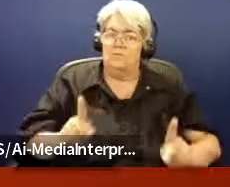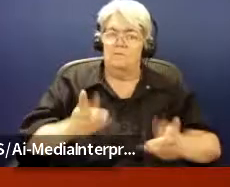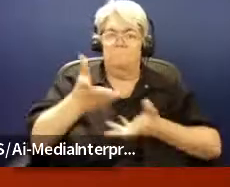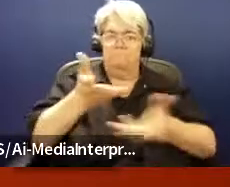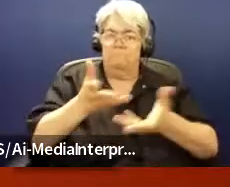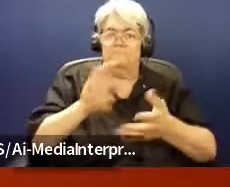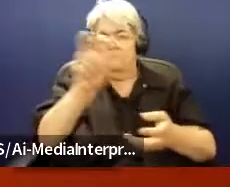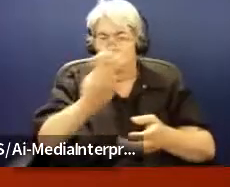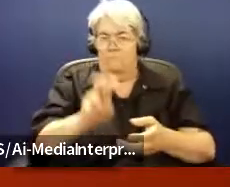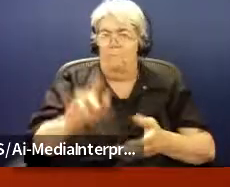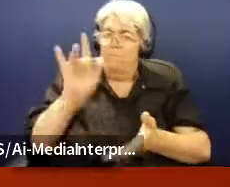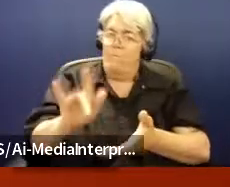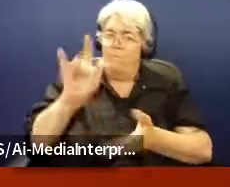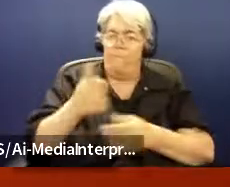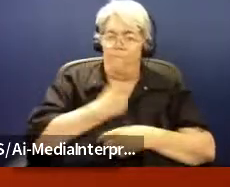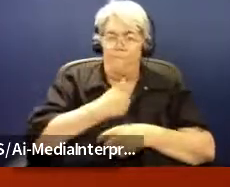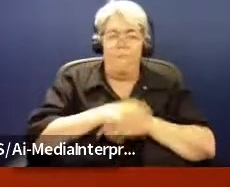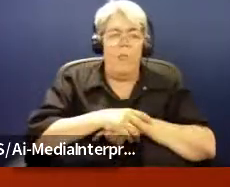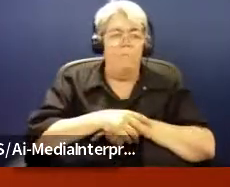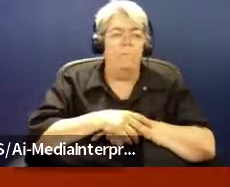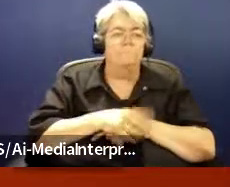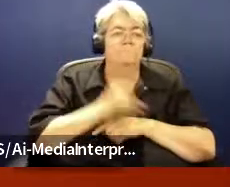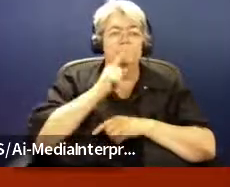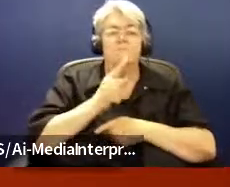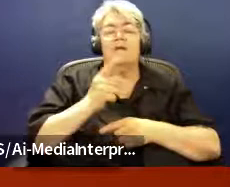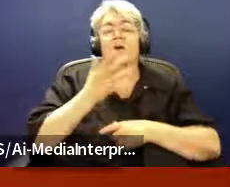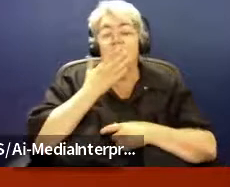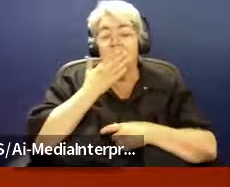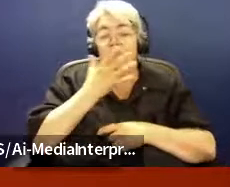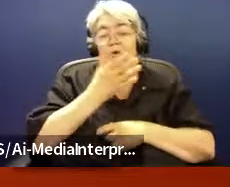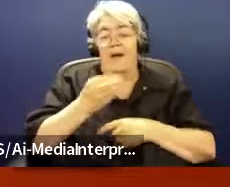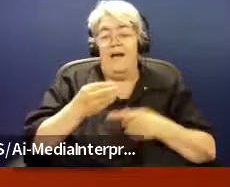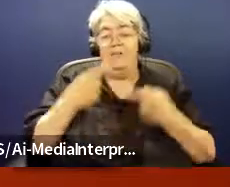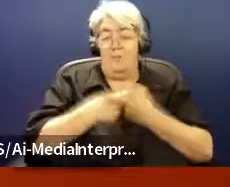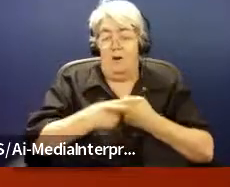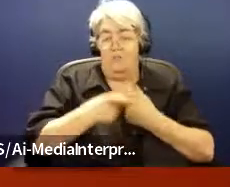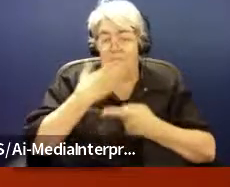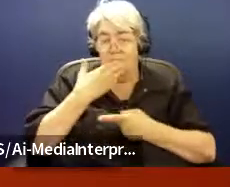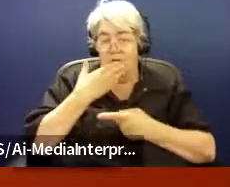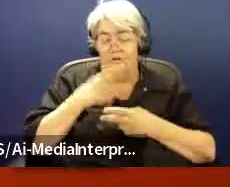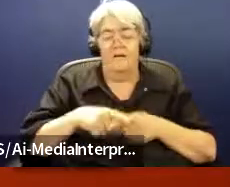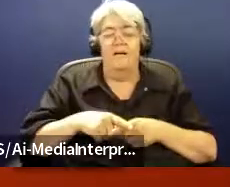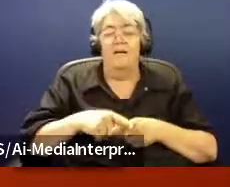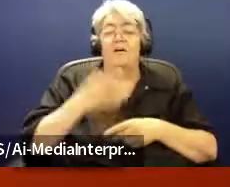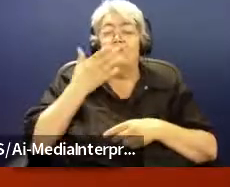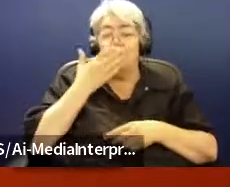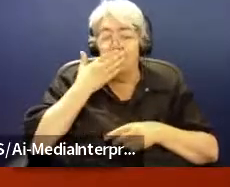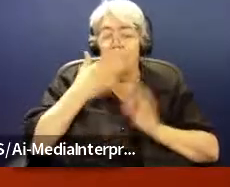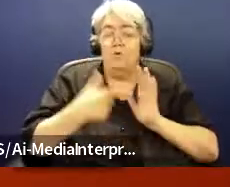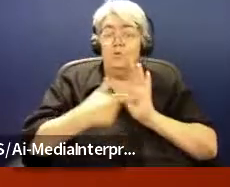right past and the end user would basically be in a cycle of never being able to submit unless he had some